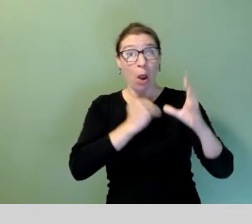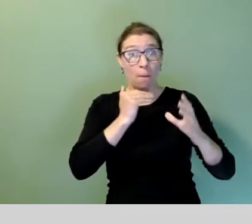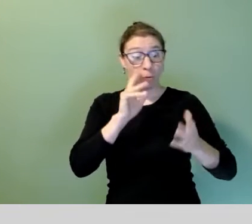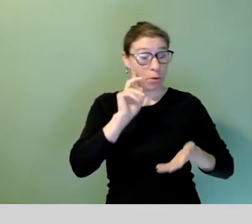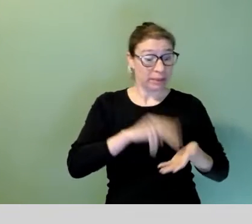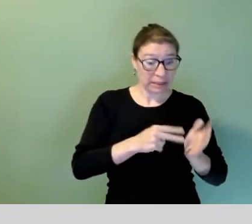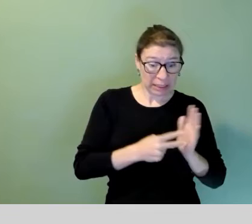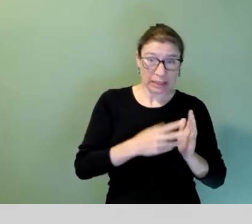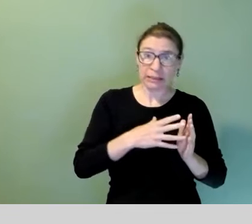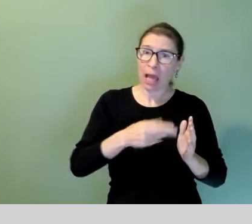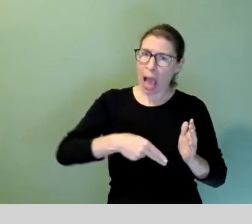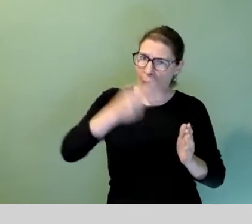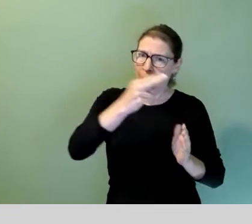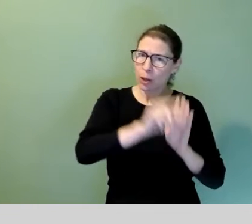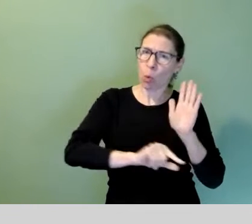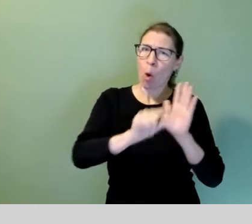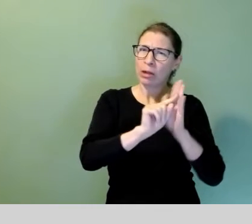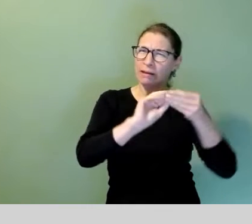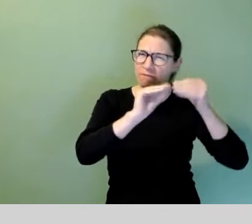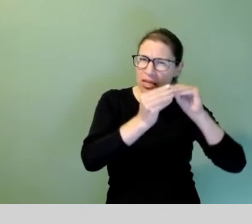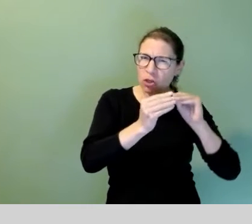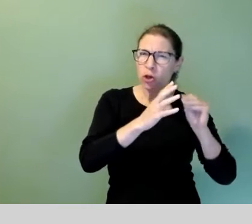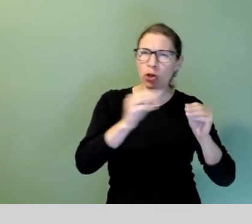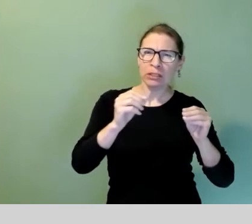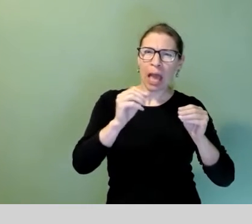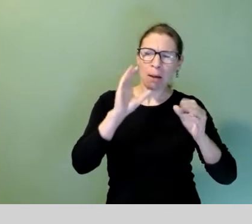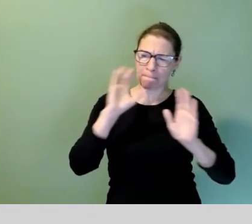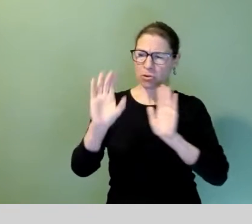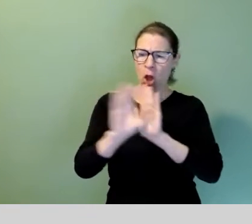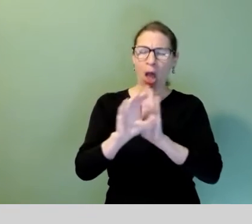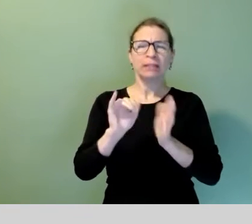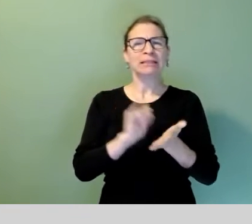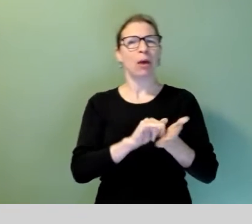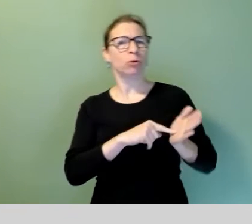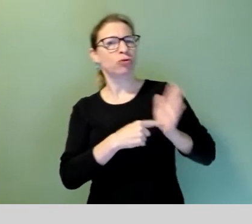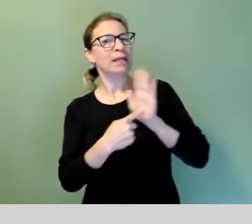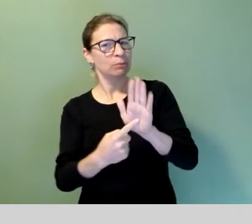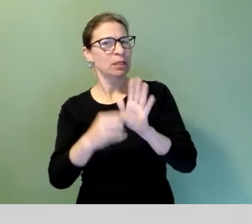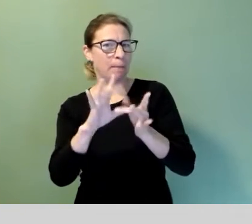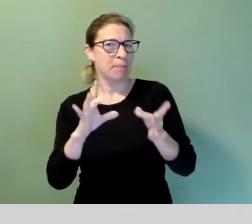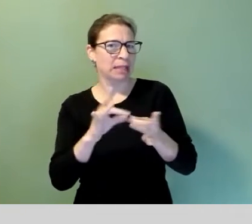and to generate high quality figures and plots that actually transmit the message we're trying to transmit.